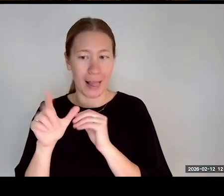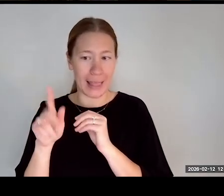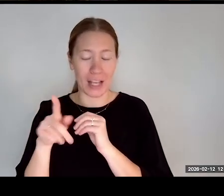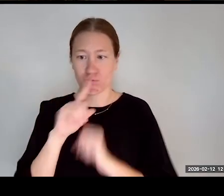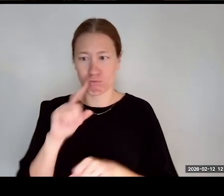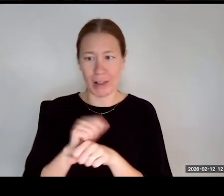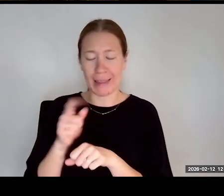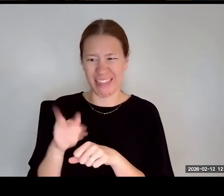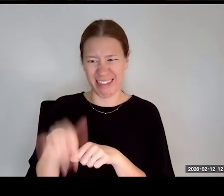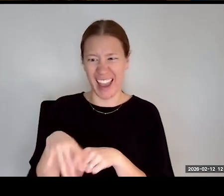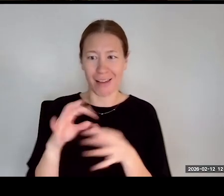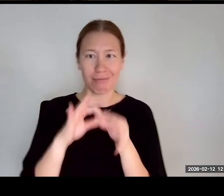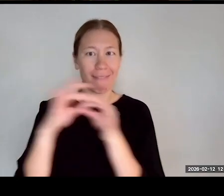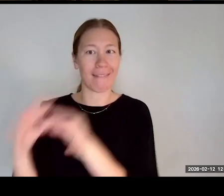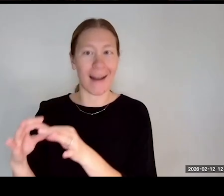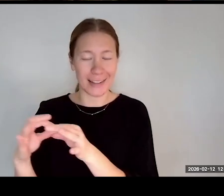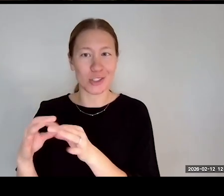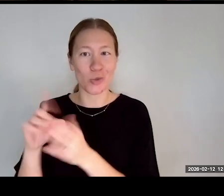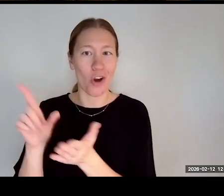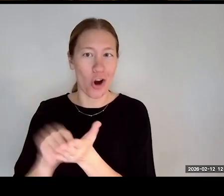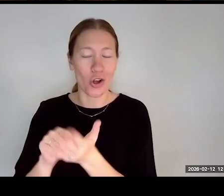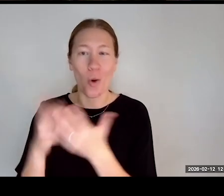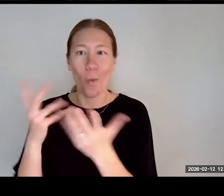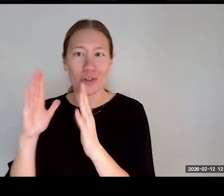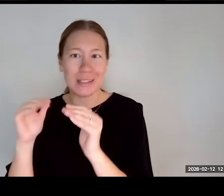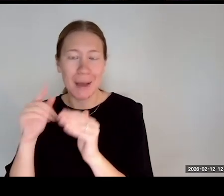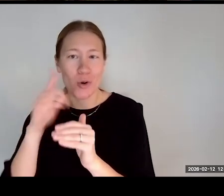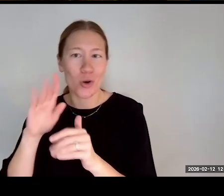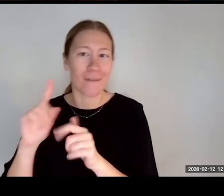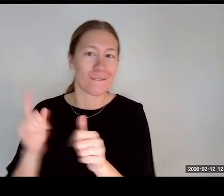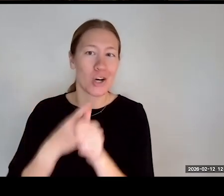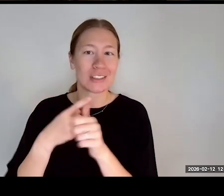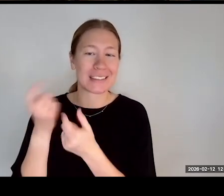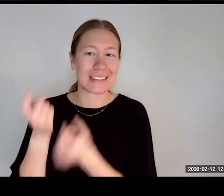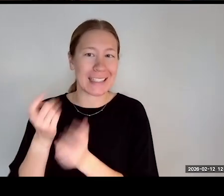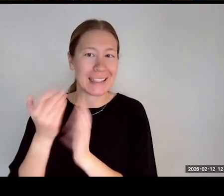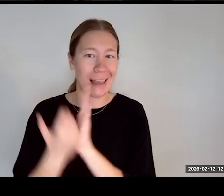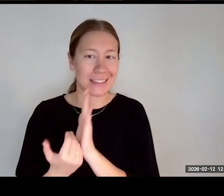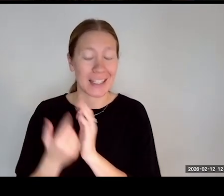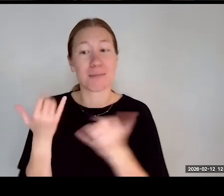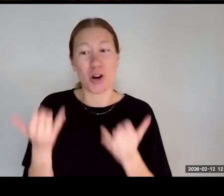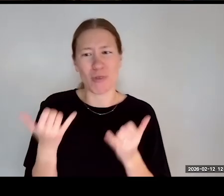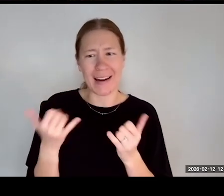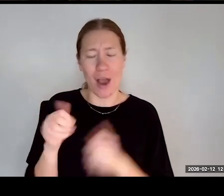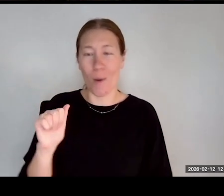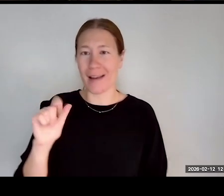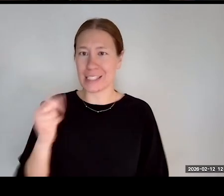"What to Expect for Your First Ski Lesson." But right now, learn more is what's going to be announced to an assistive tech user. And that is not helpful.